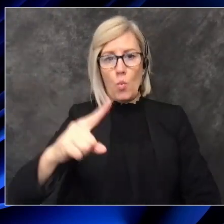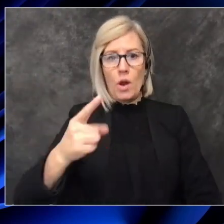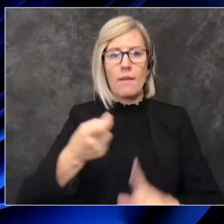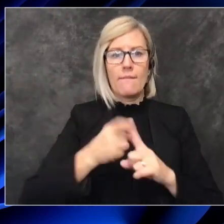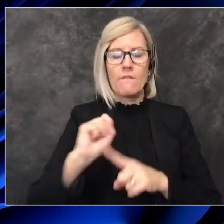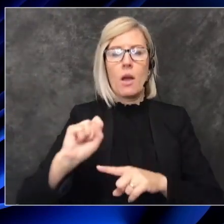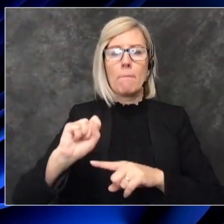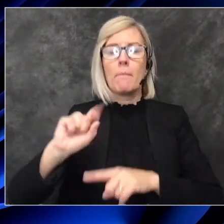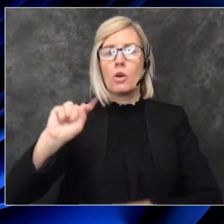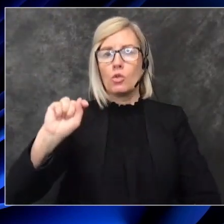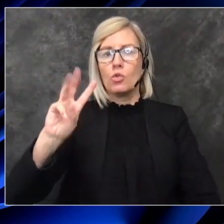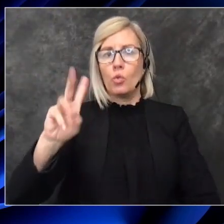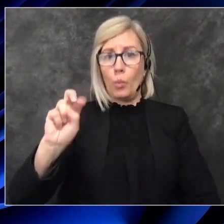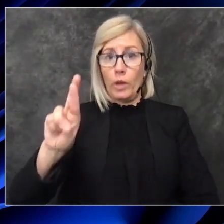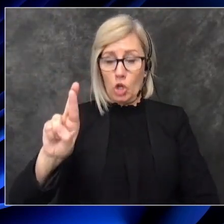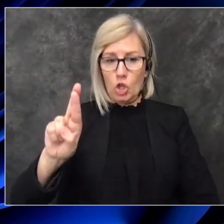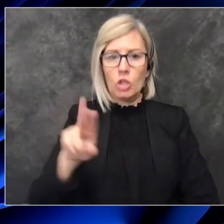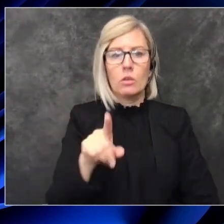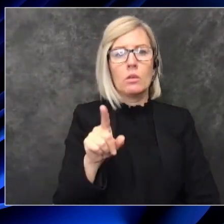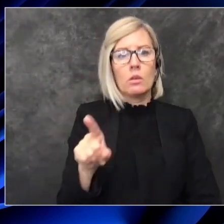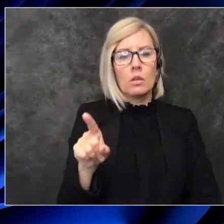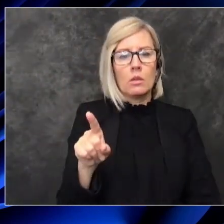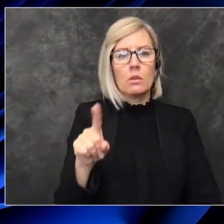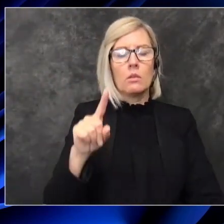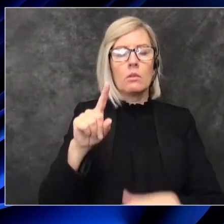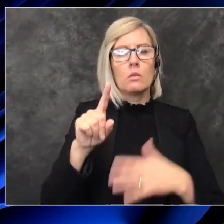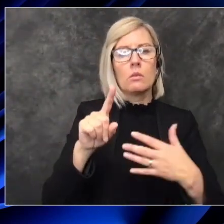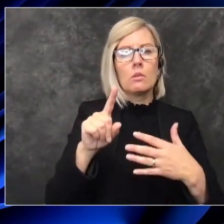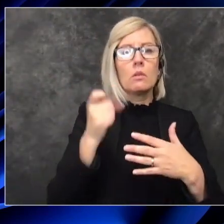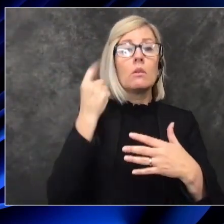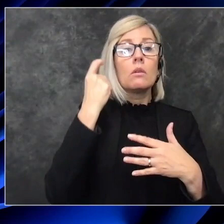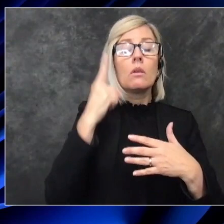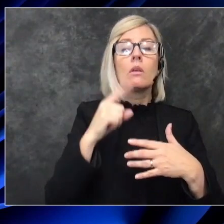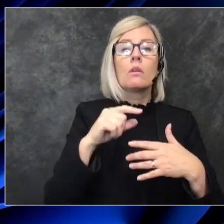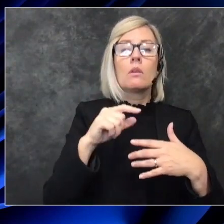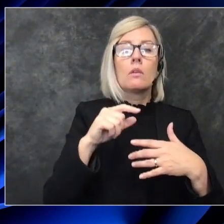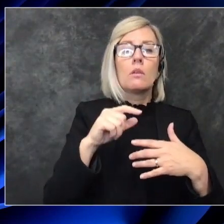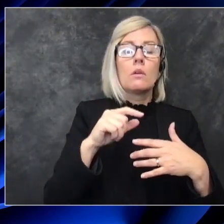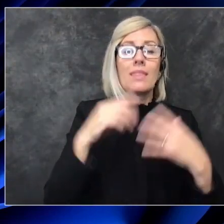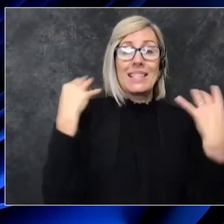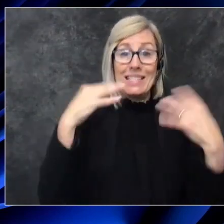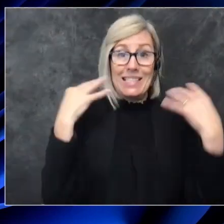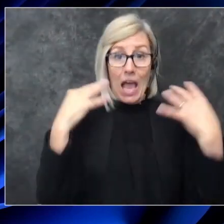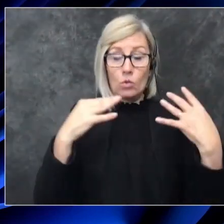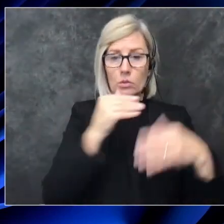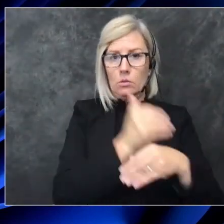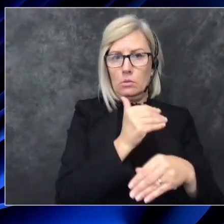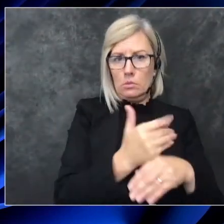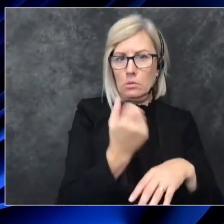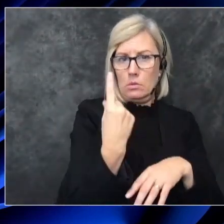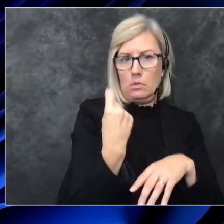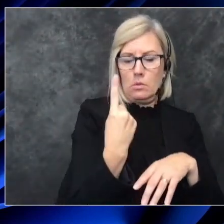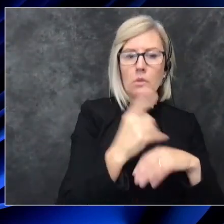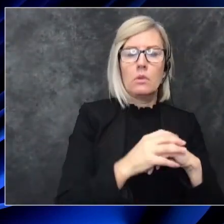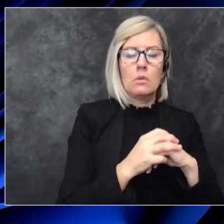and this is about so the the sounds in Windows 11. They're saying, you know, those are new sounds.